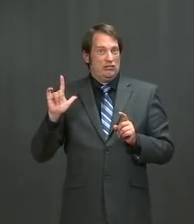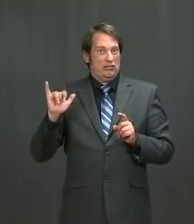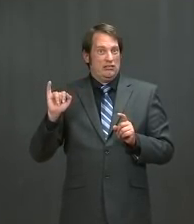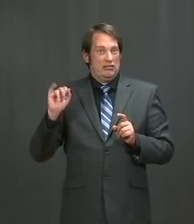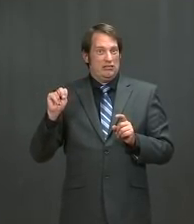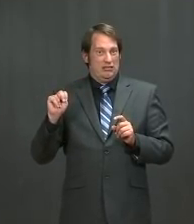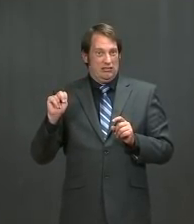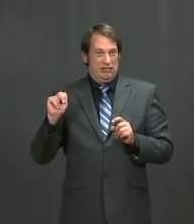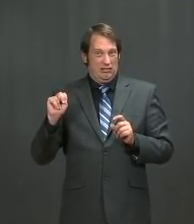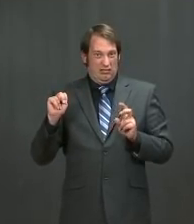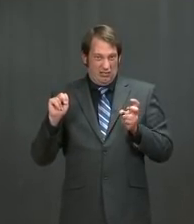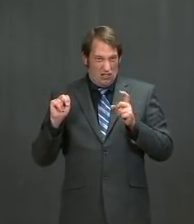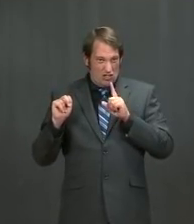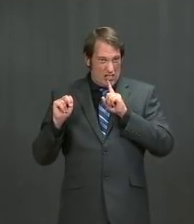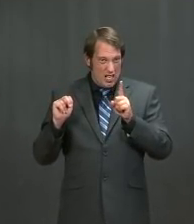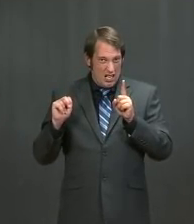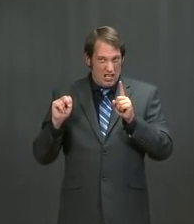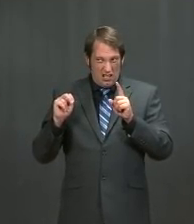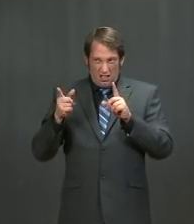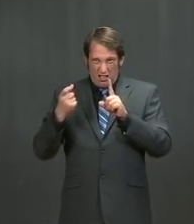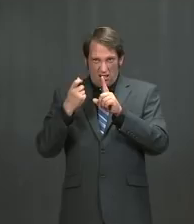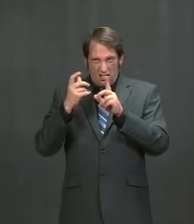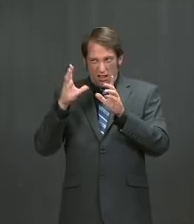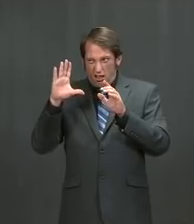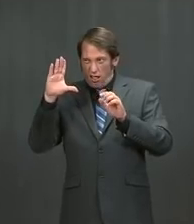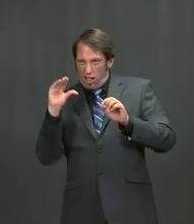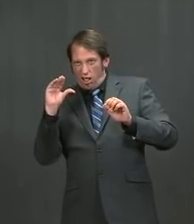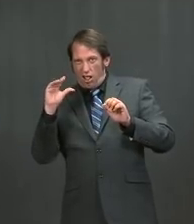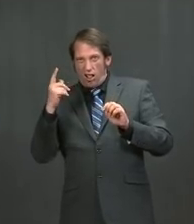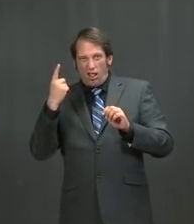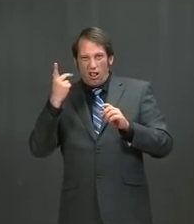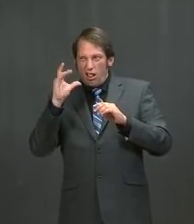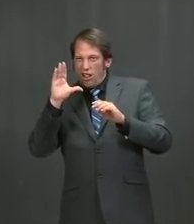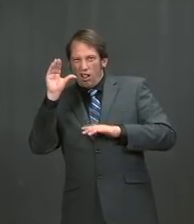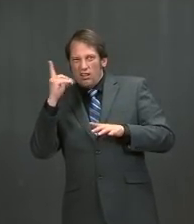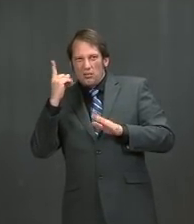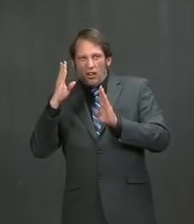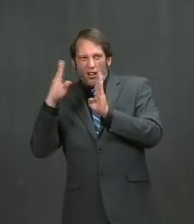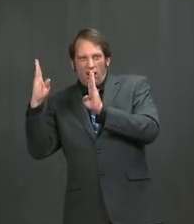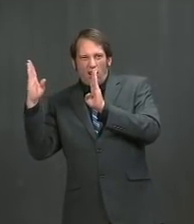and that there's many things in there that were omitted in the initial discussion of the bill --